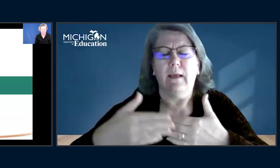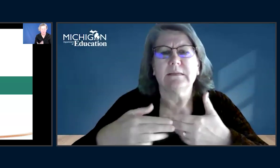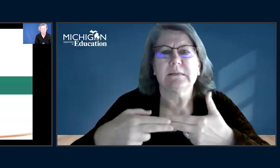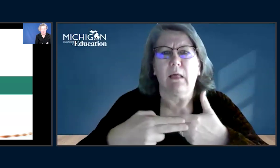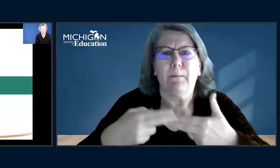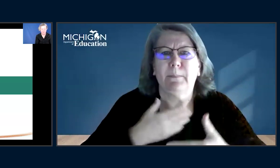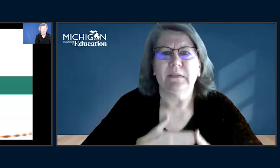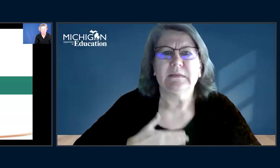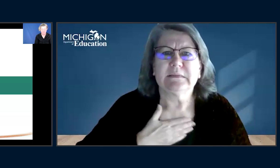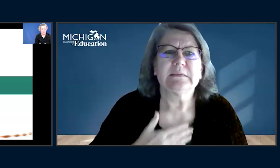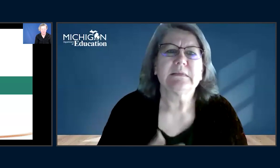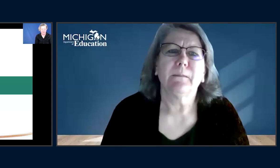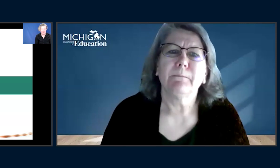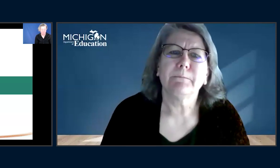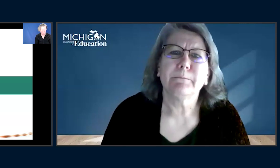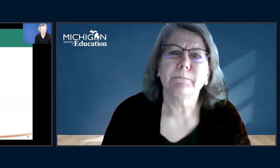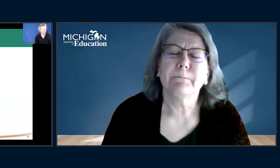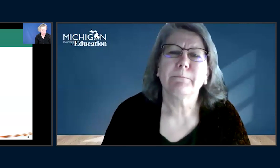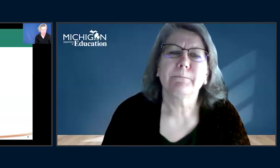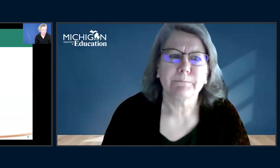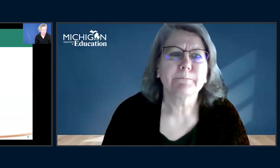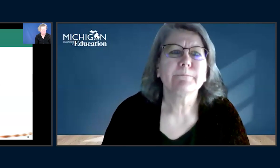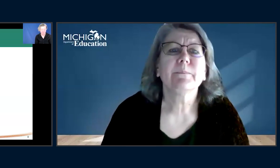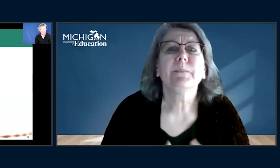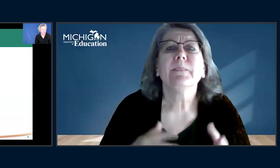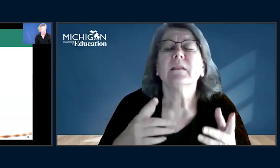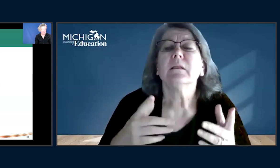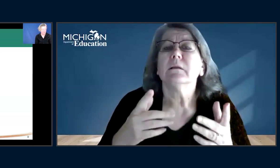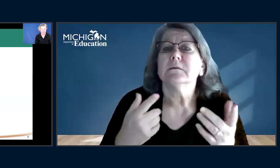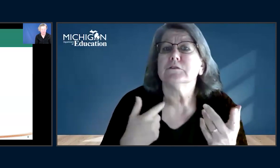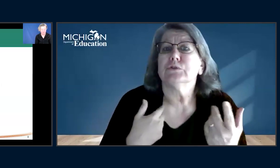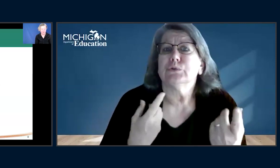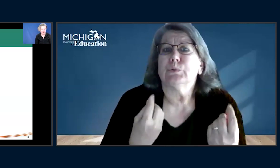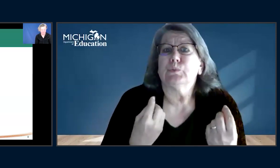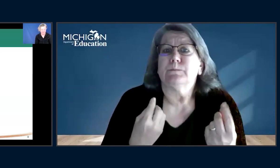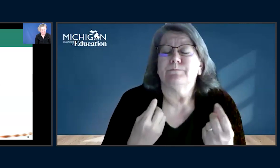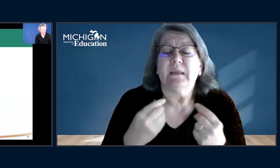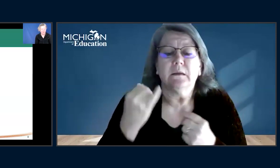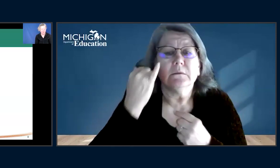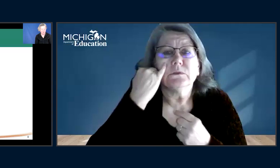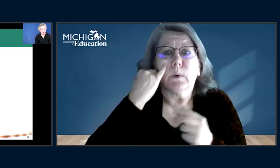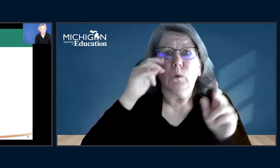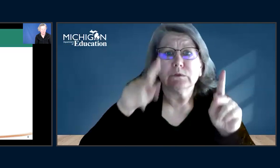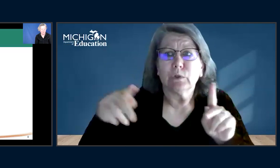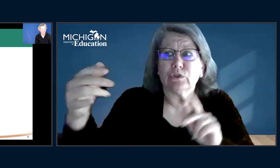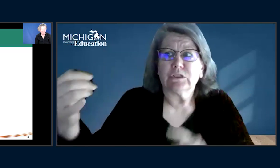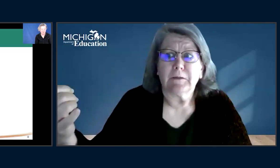we make sure and get them in touch with the proper person for whatever questions or concerns they may have. The next slide here. Great. All right. So what we do